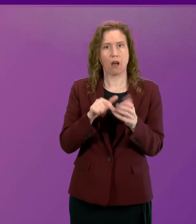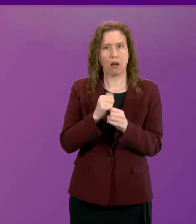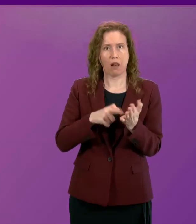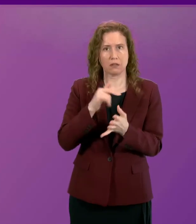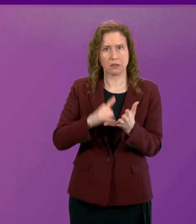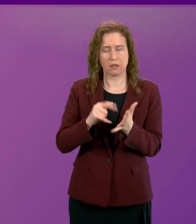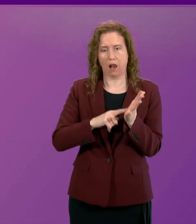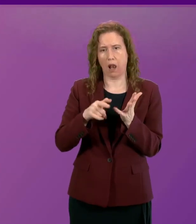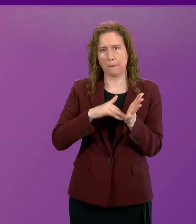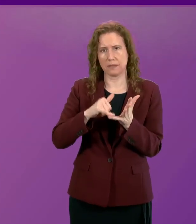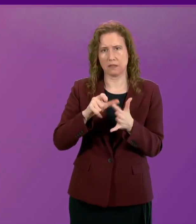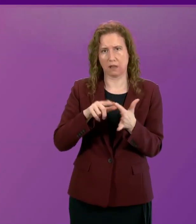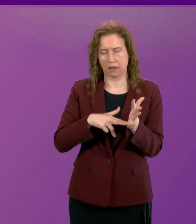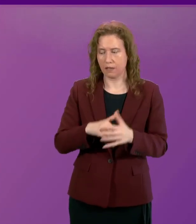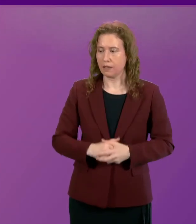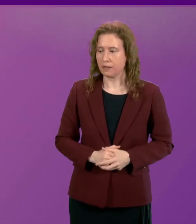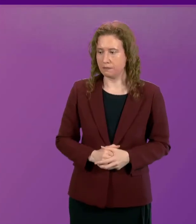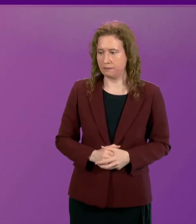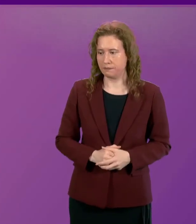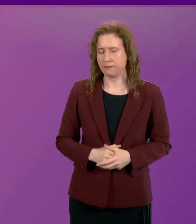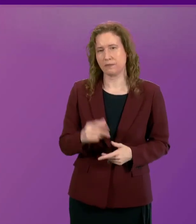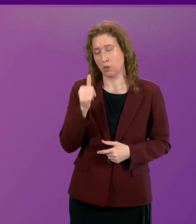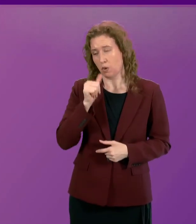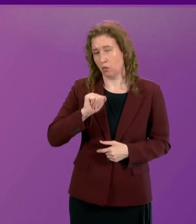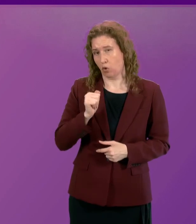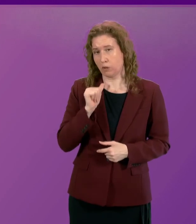The First Minister will know that Scotbeef has closed its doors in Inverurie, causing the loss